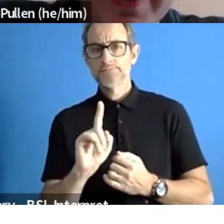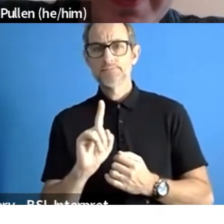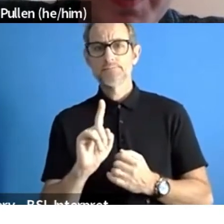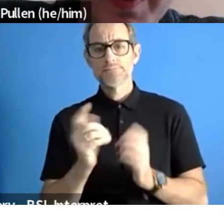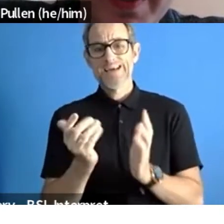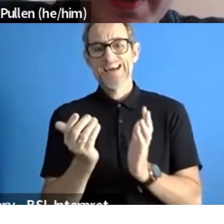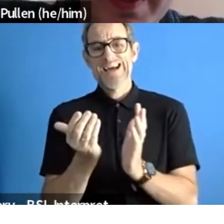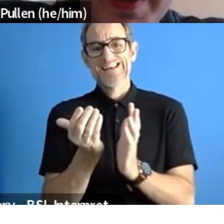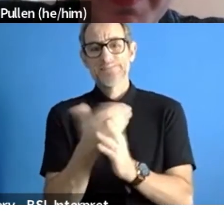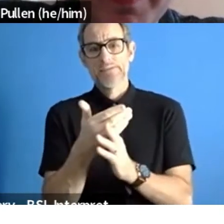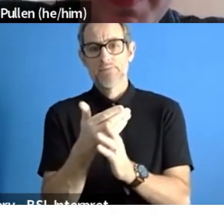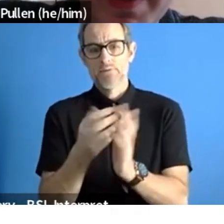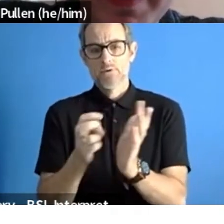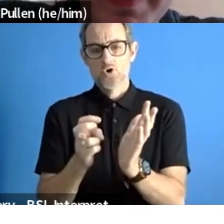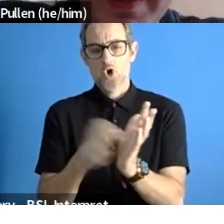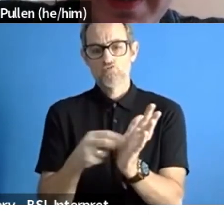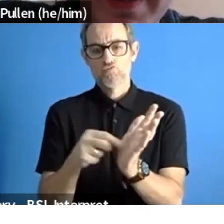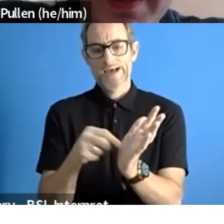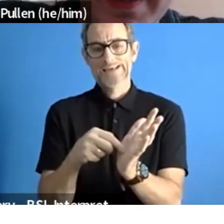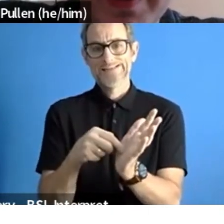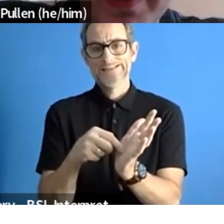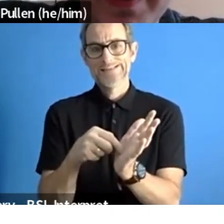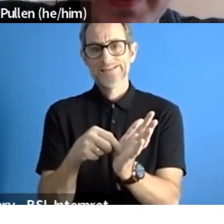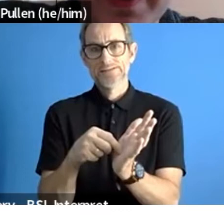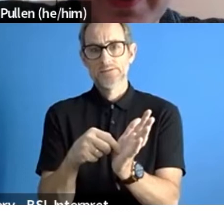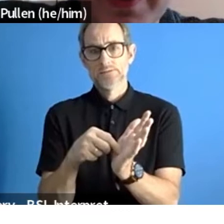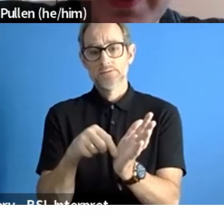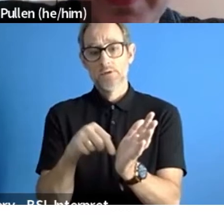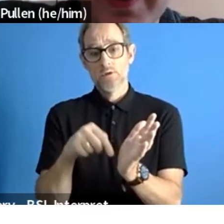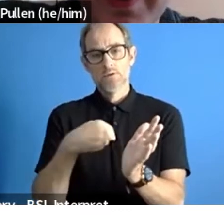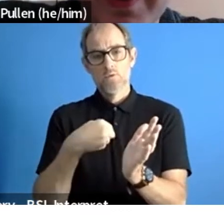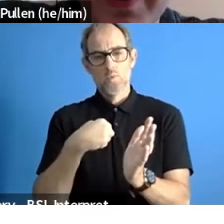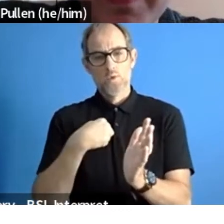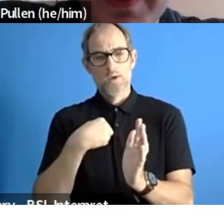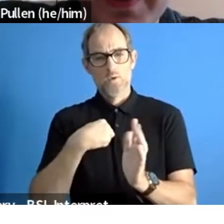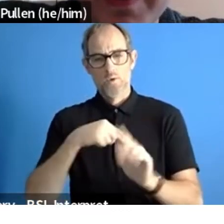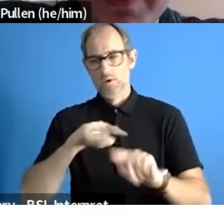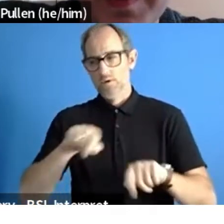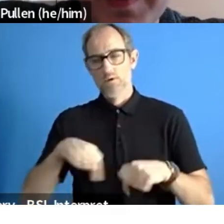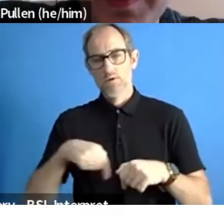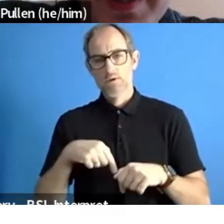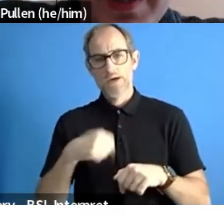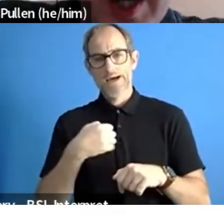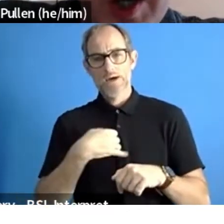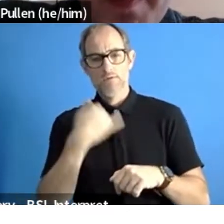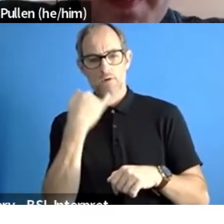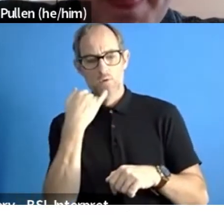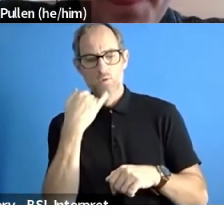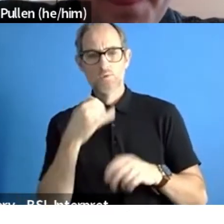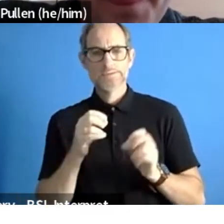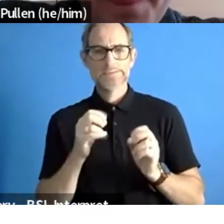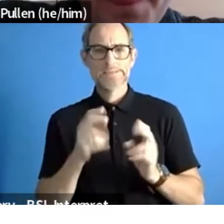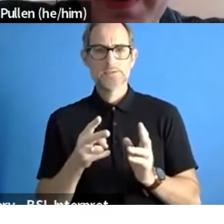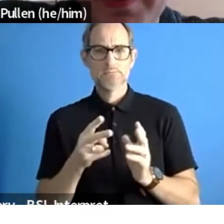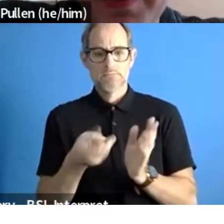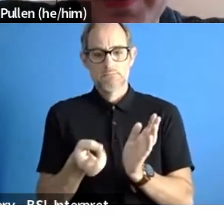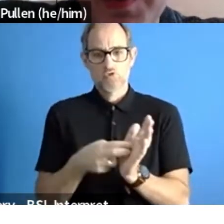the contract, so we heard about a contract for a phone system but that's